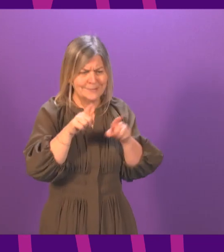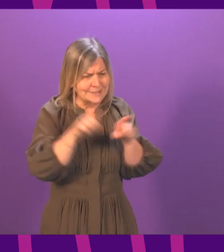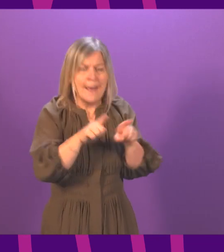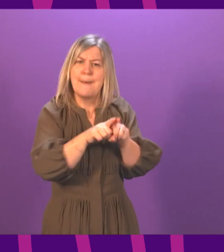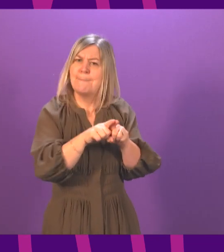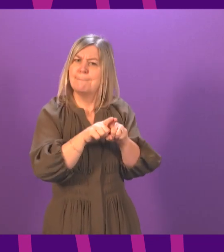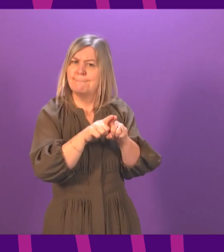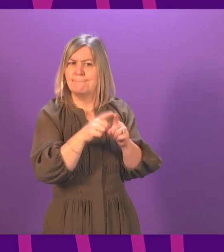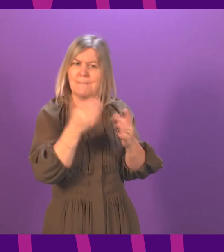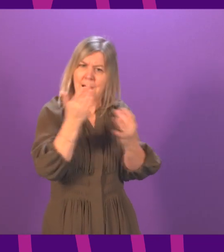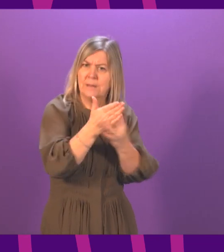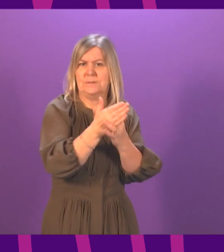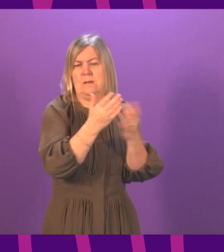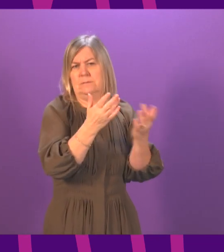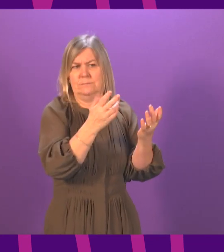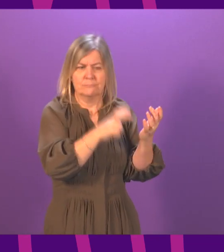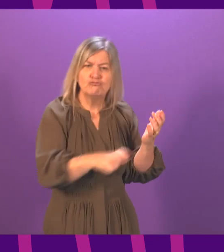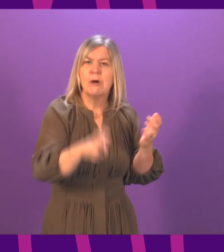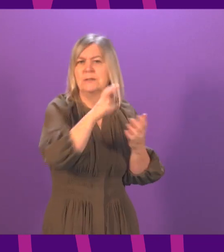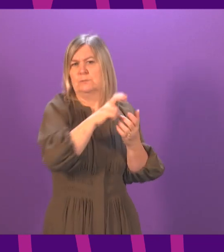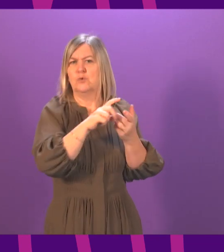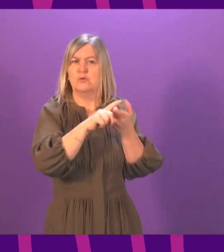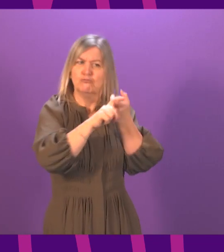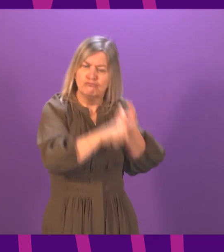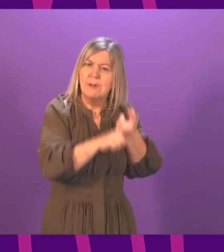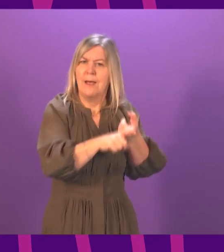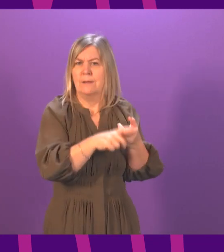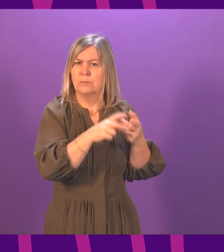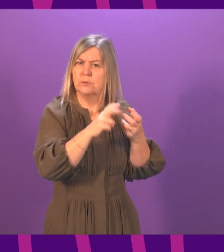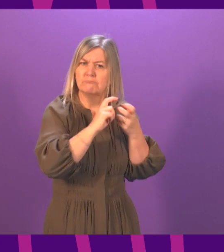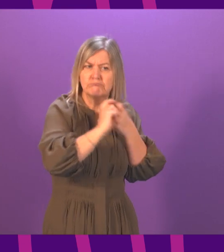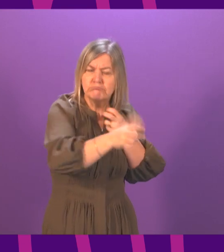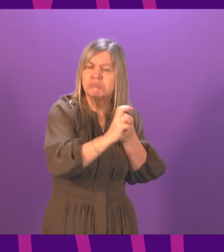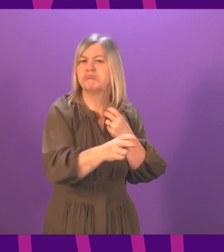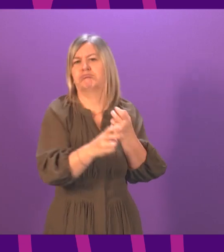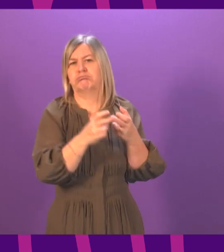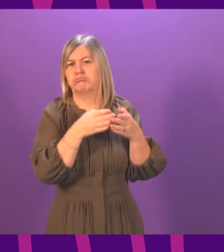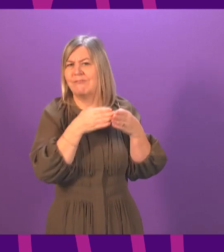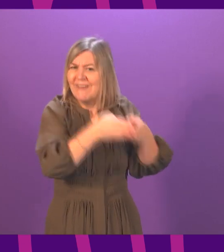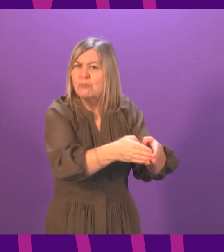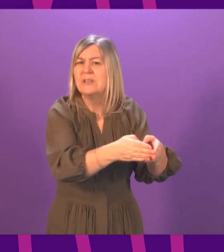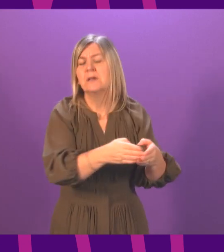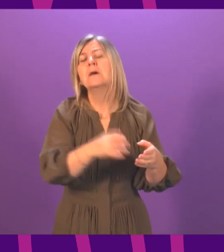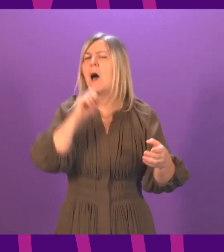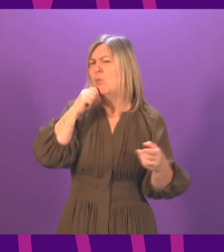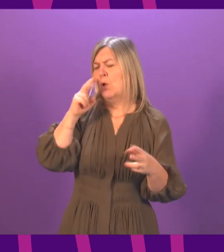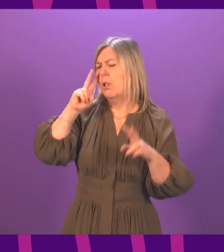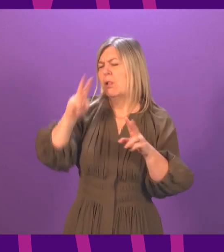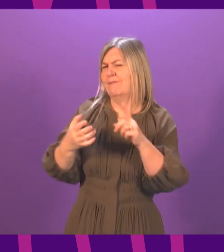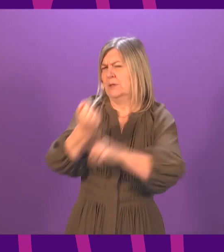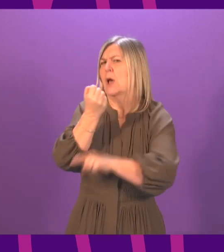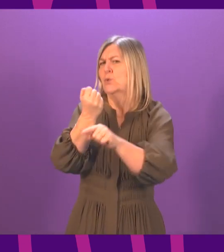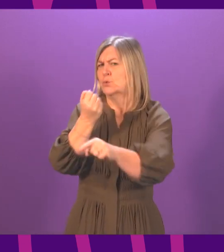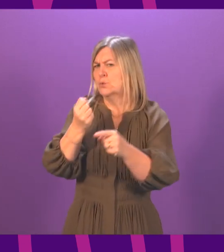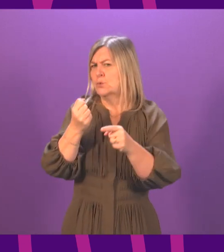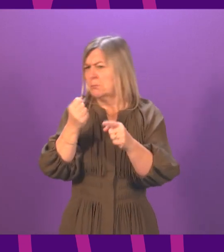regarding recent disruption to the Arran ferry and get back to the member as quickly as I can.